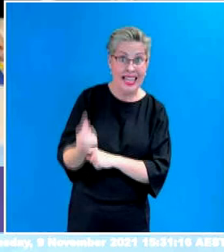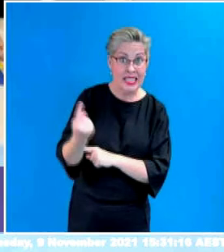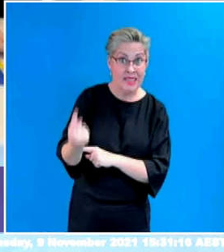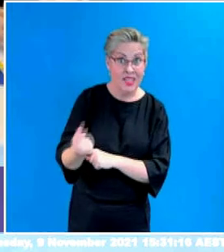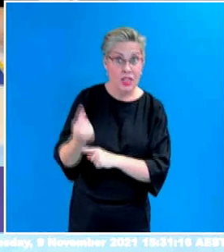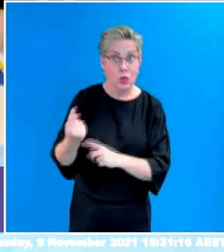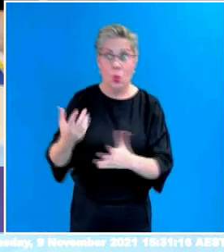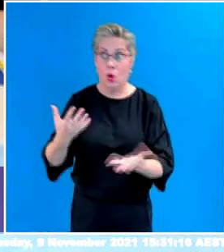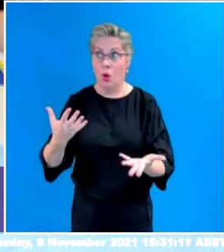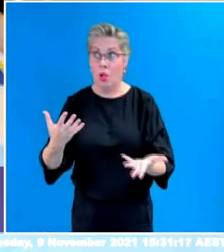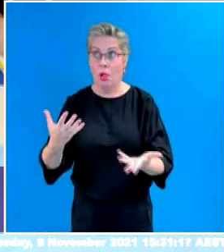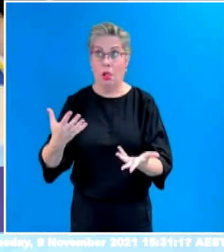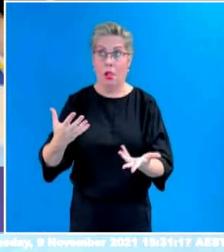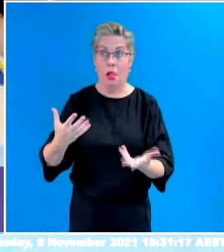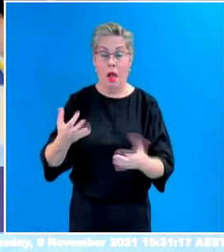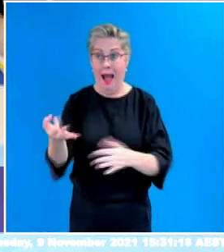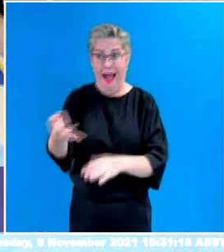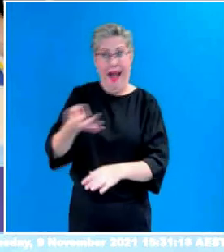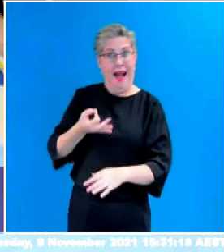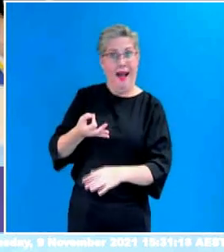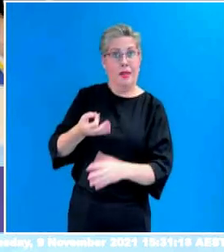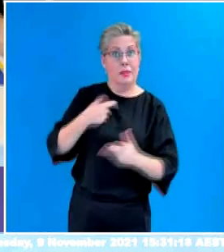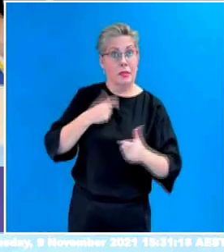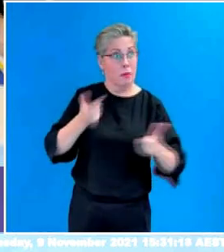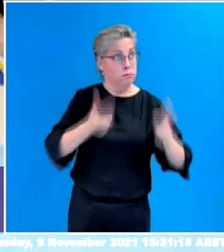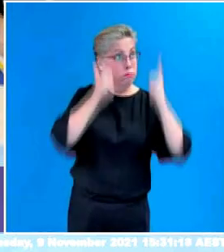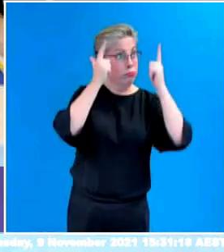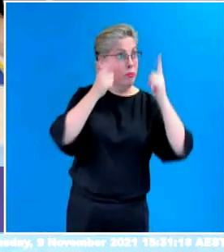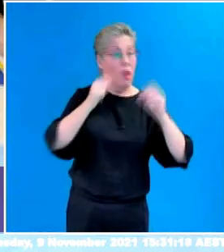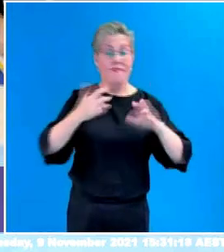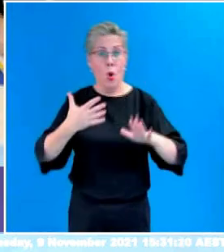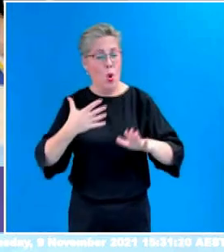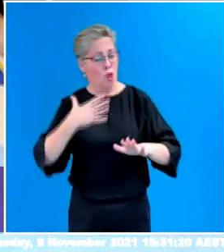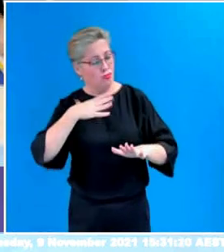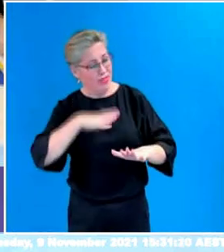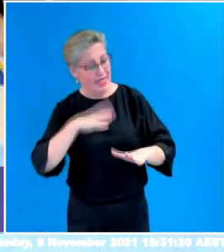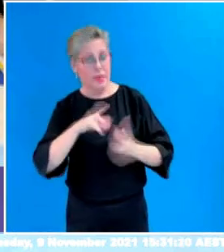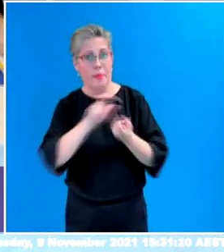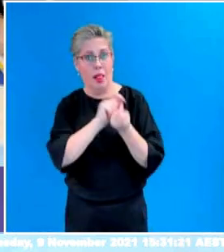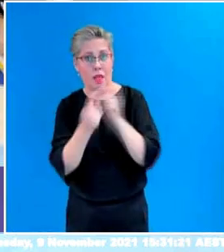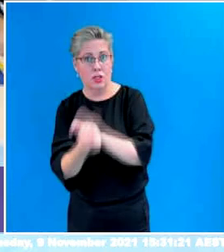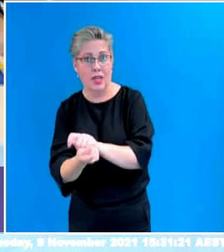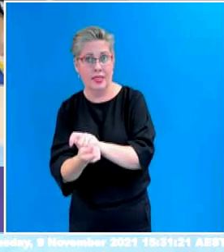But when we are talking about the broader accessibility provisions, if you